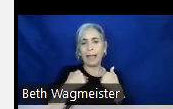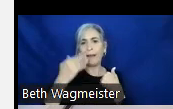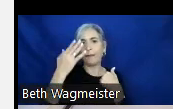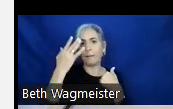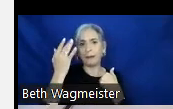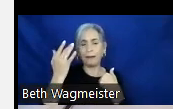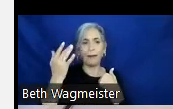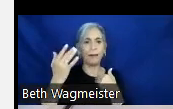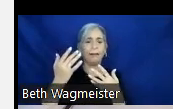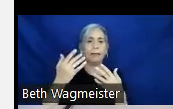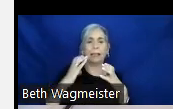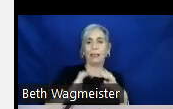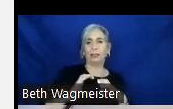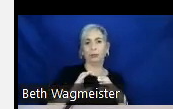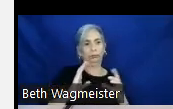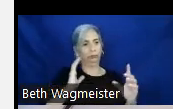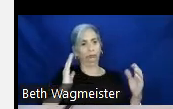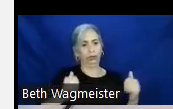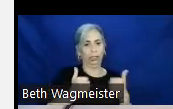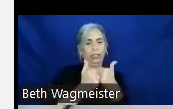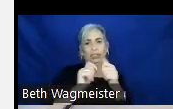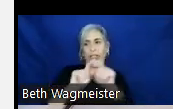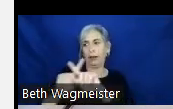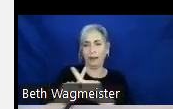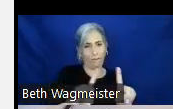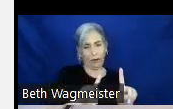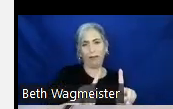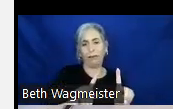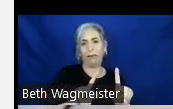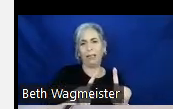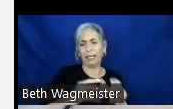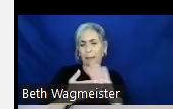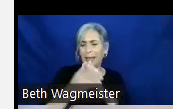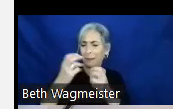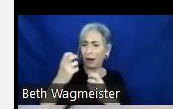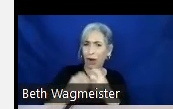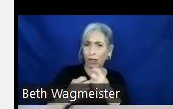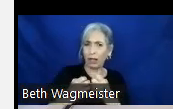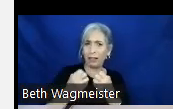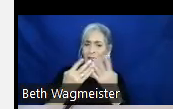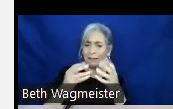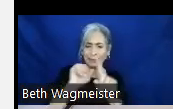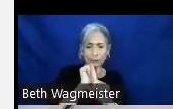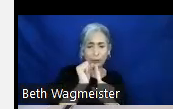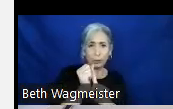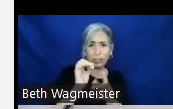That made the scope harder because there are instances that you will pick. As said,